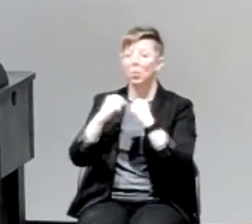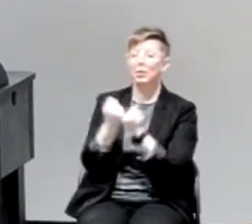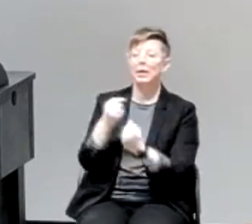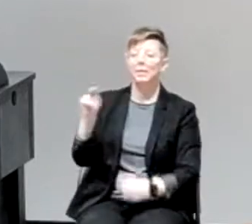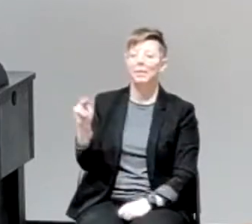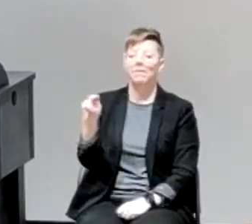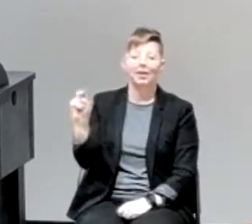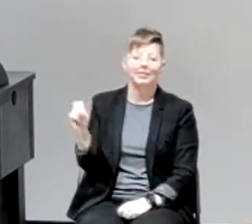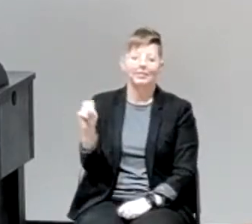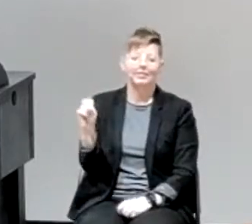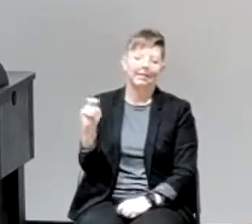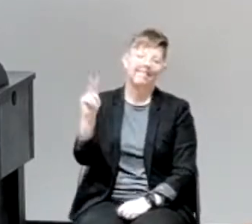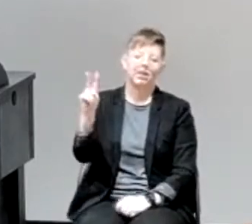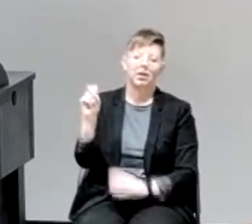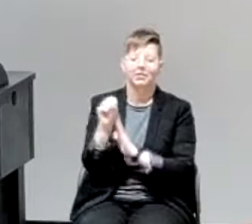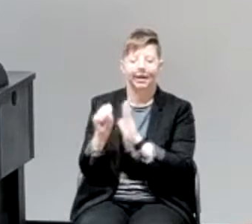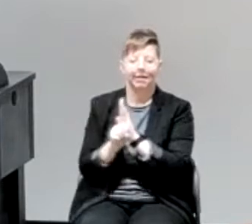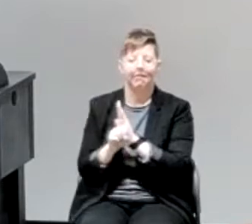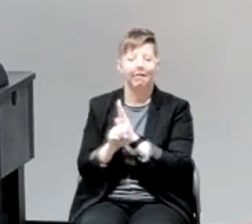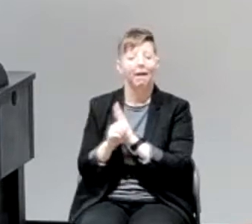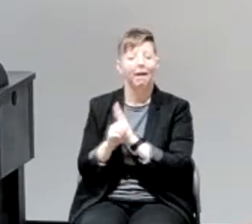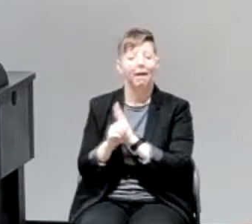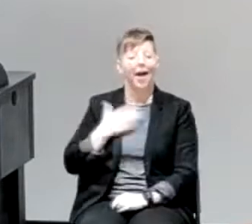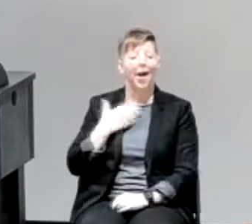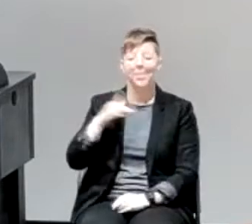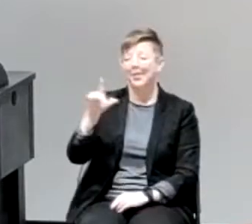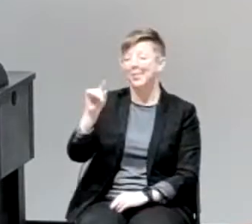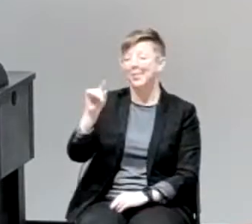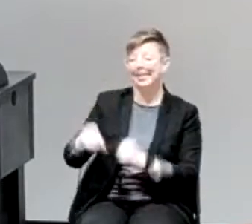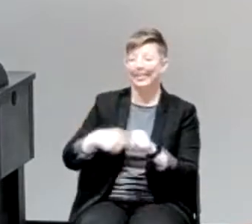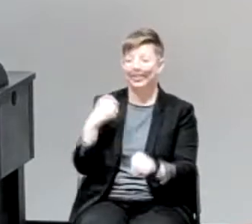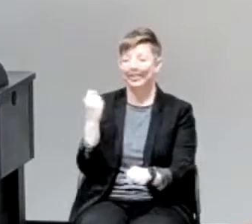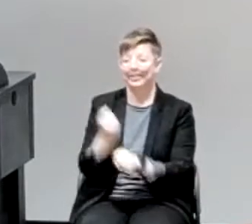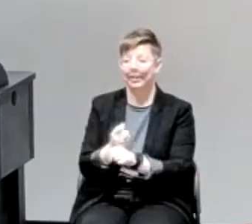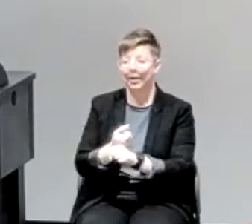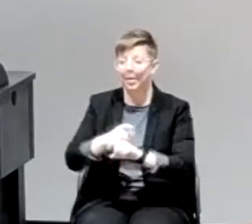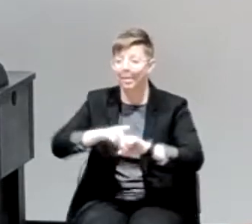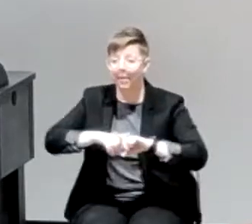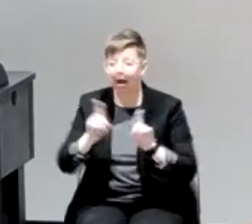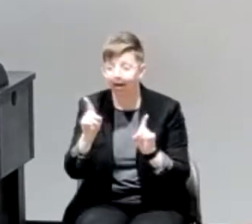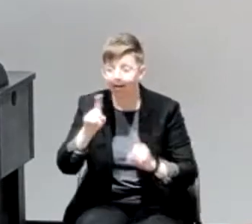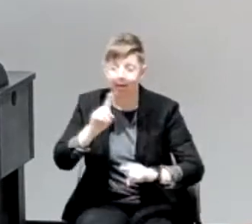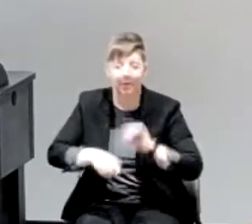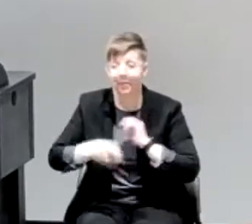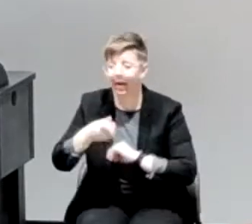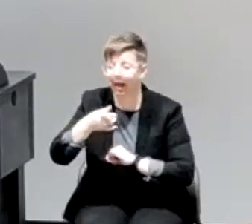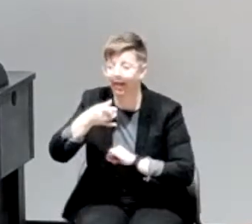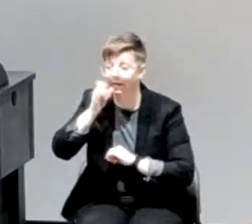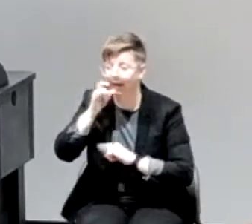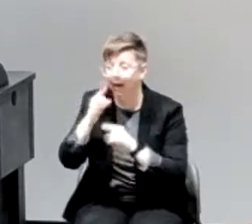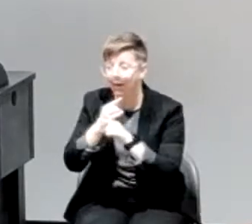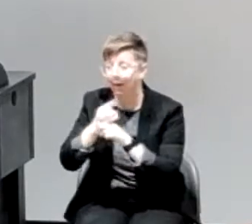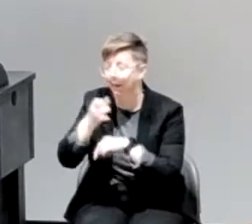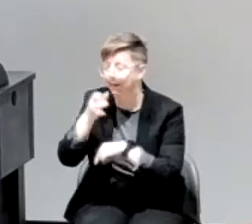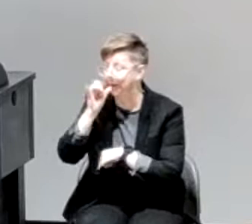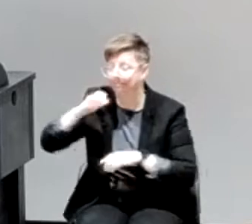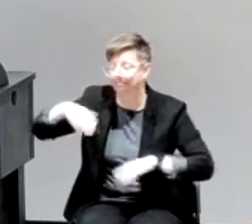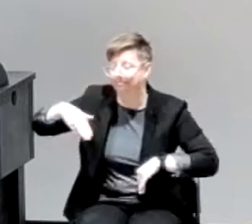in our world, if we can grant that permission and give pinkie promises to hold us to that accountable standard. So team Nevada State. Happy twenty years.